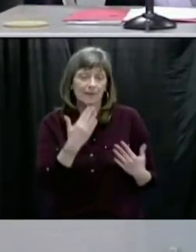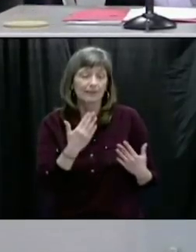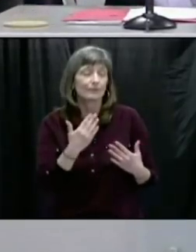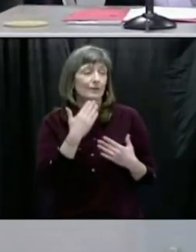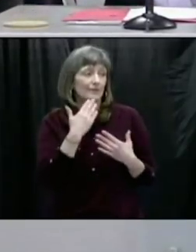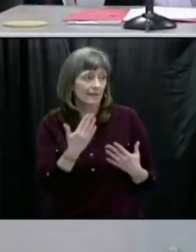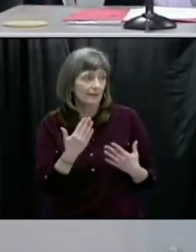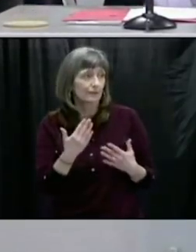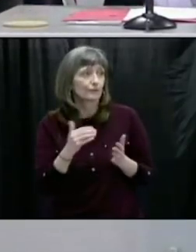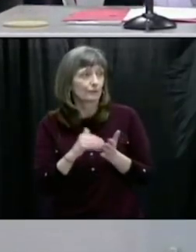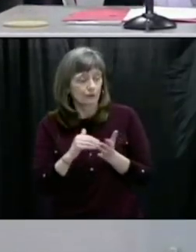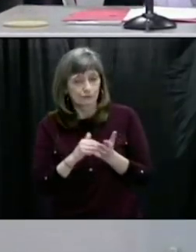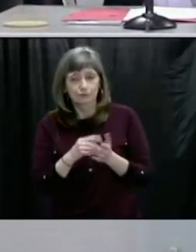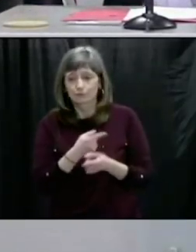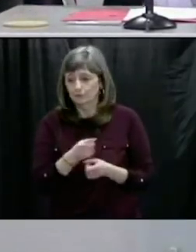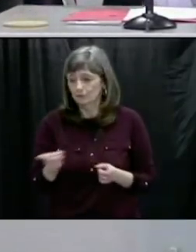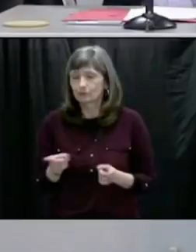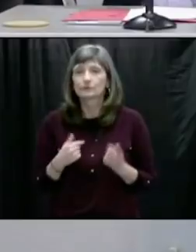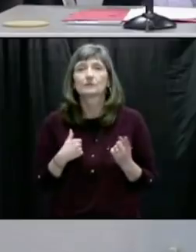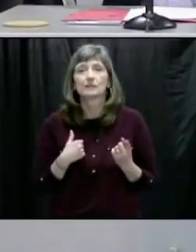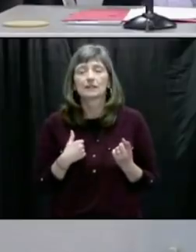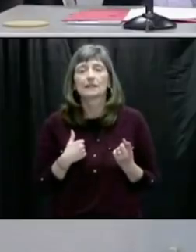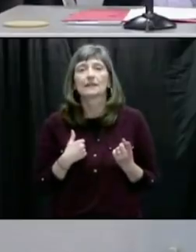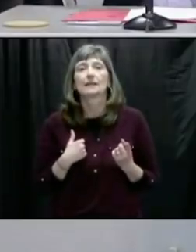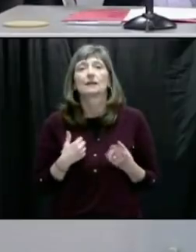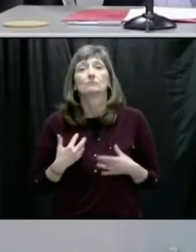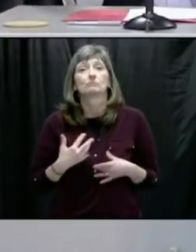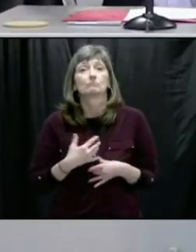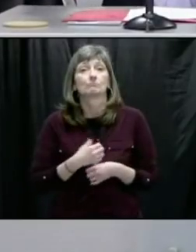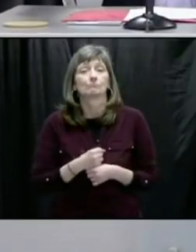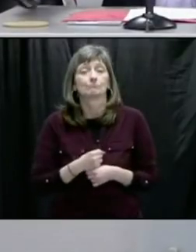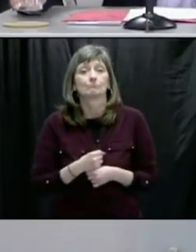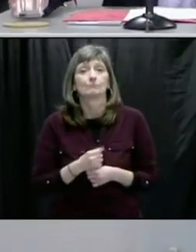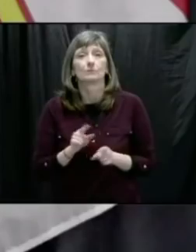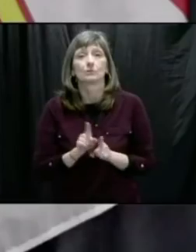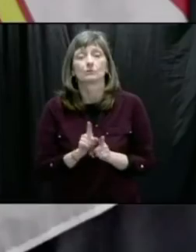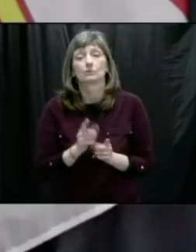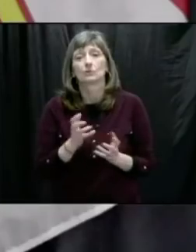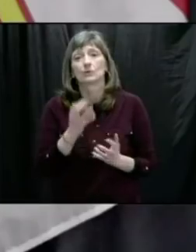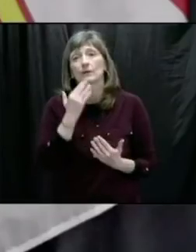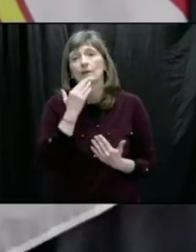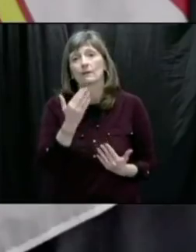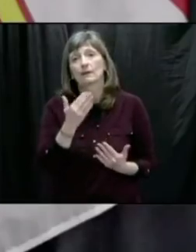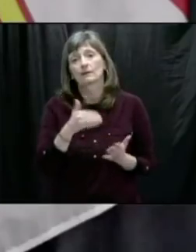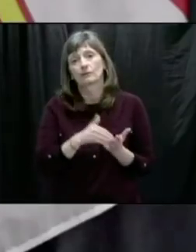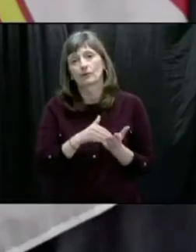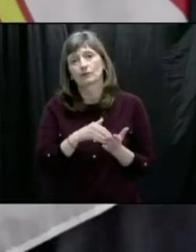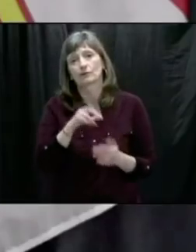THANK YOU, MINISTER HAGGIE AND THANK YOU DR. FITZGERALD.